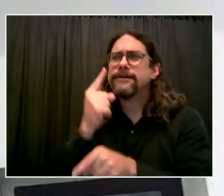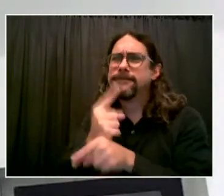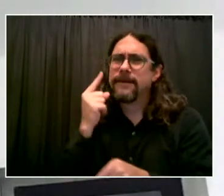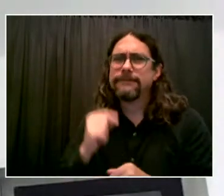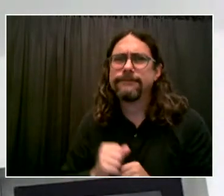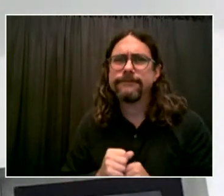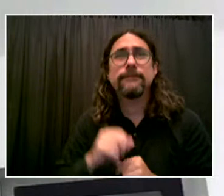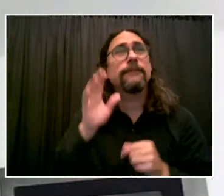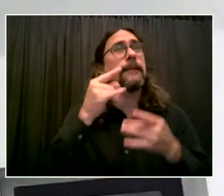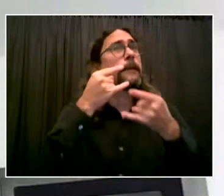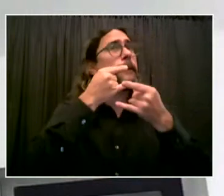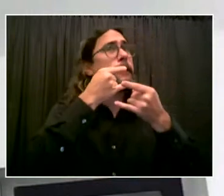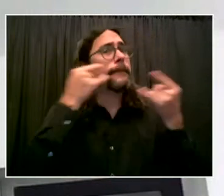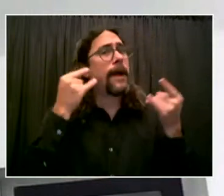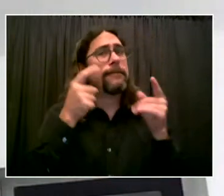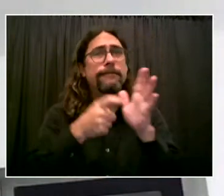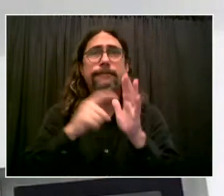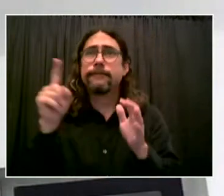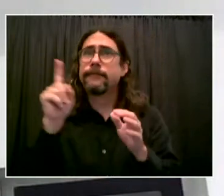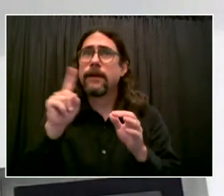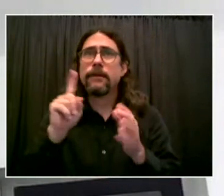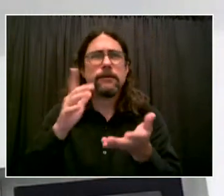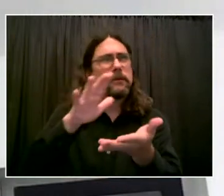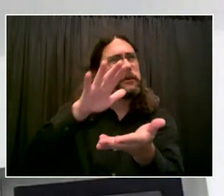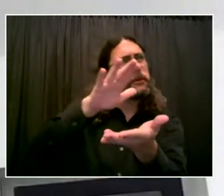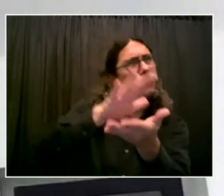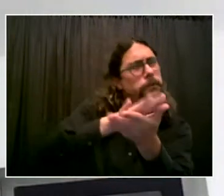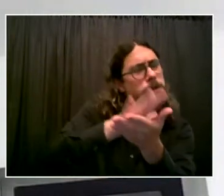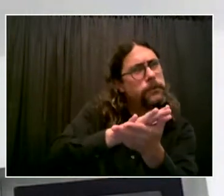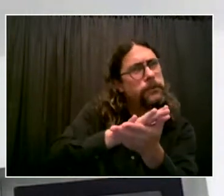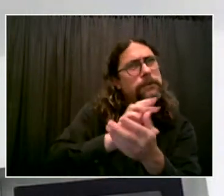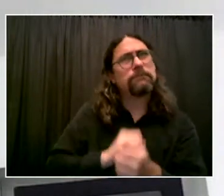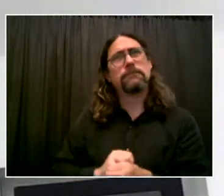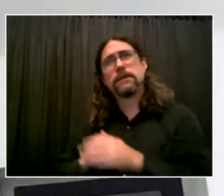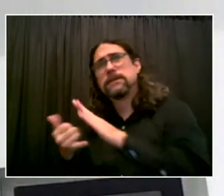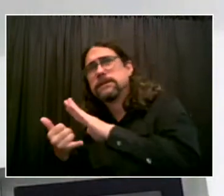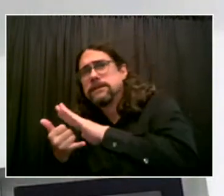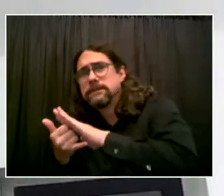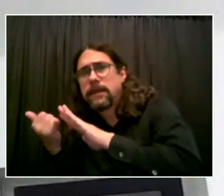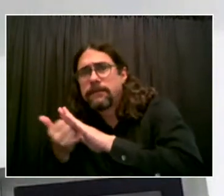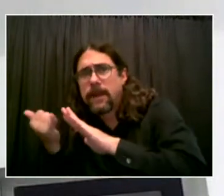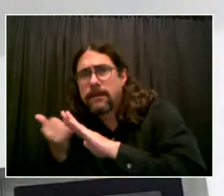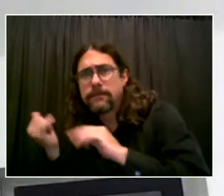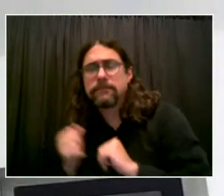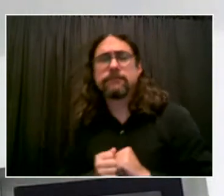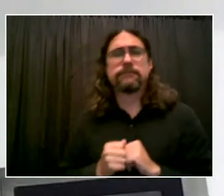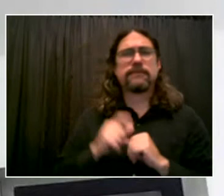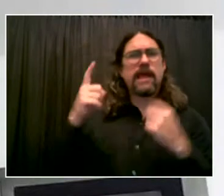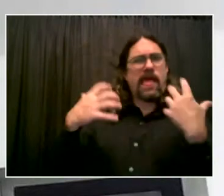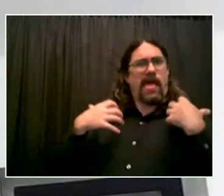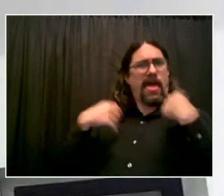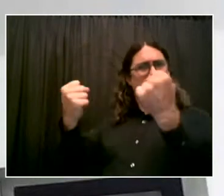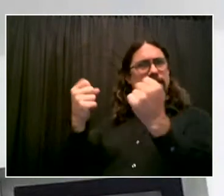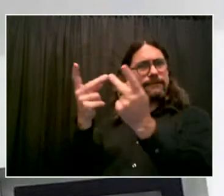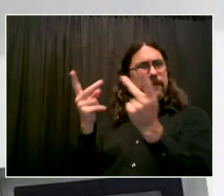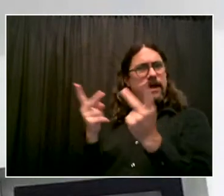YOU'VE COVERED THE MOST IMPORTANT POINTS WE REQUIRE MASKS IN SCHOOL SETTINGS TRANSPORTATION AND HEALTHCARE